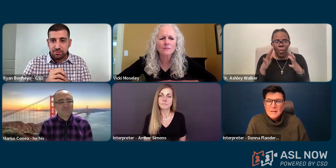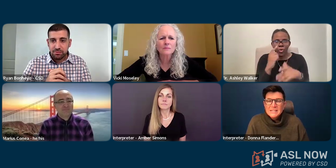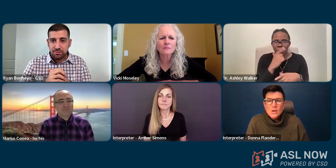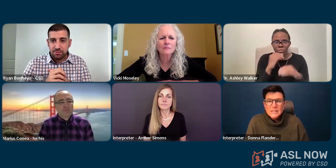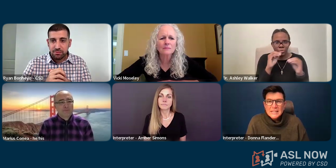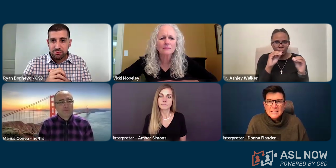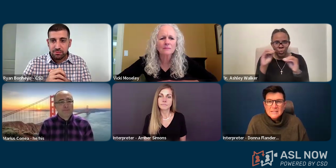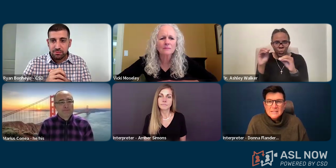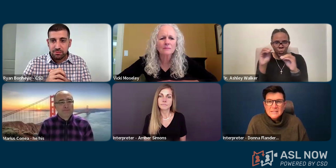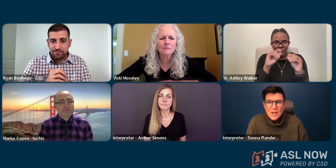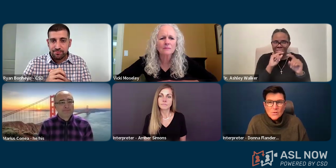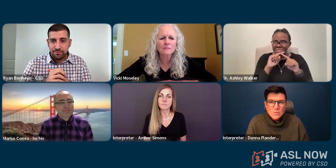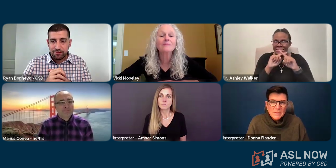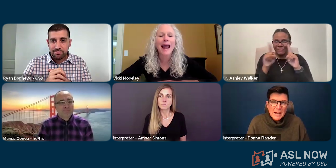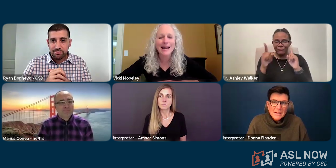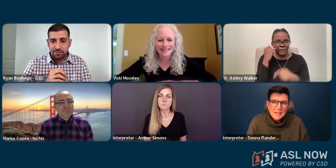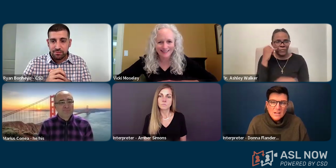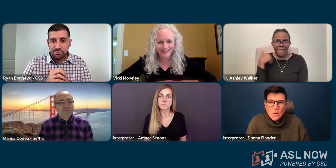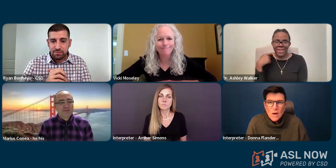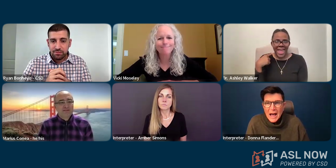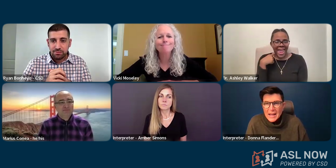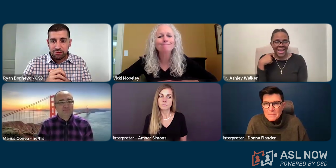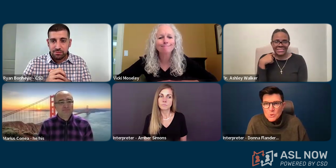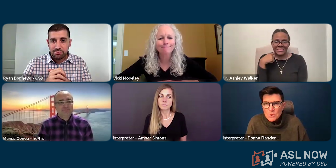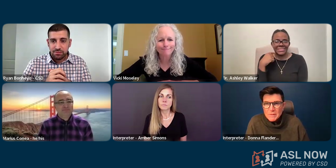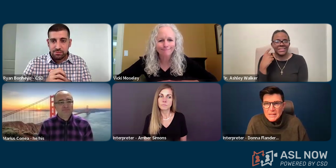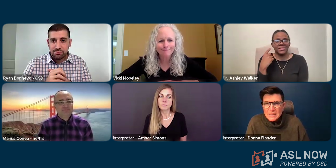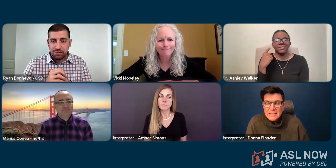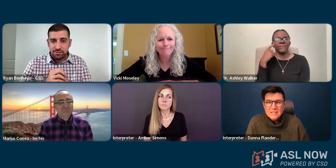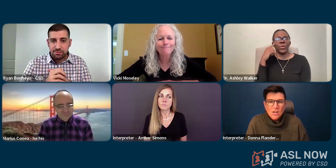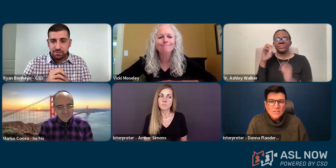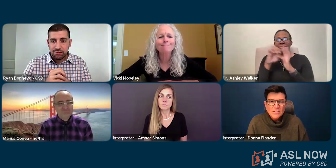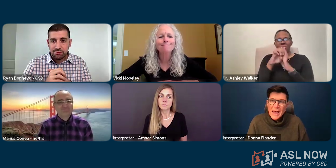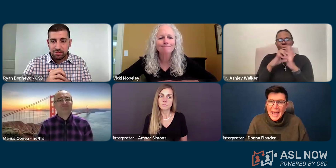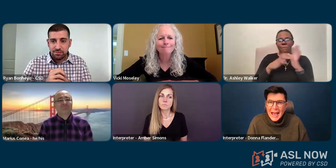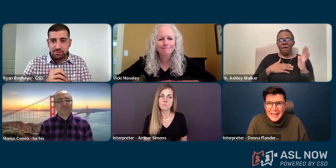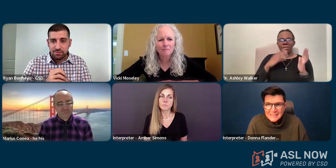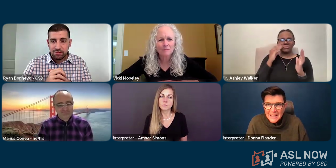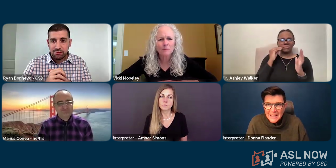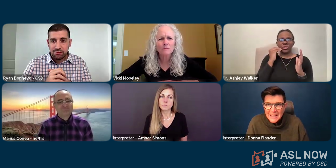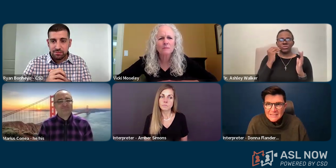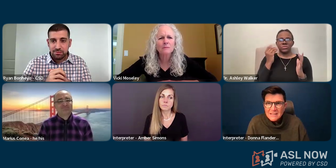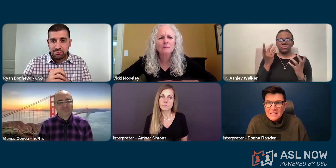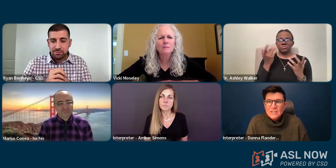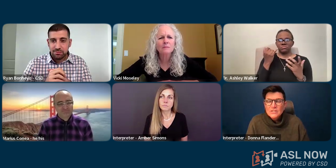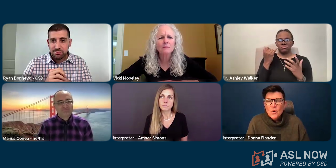It's not only sounds, but it's also eye movements. It's also accents.